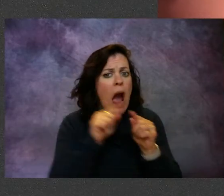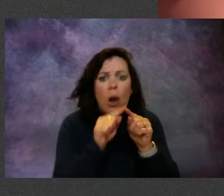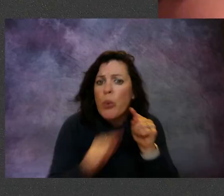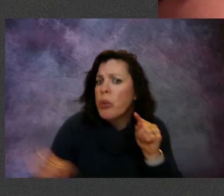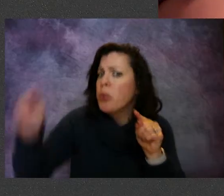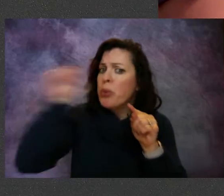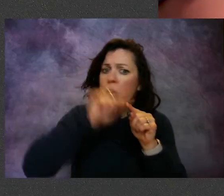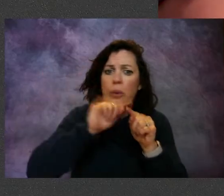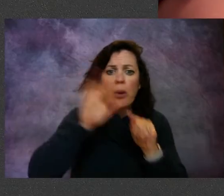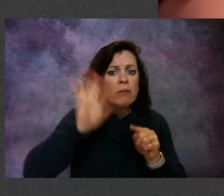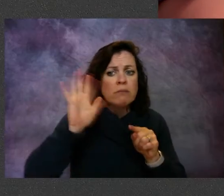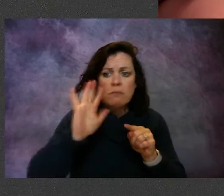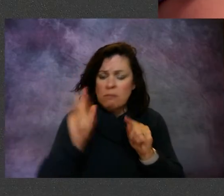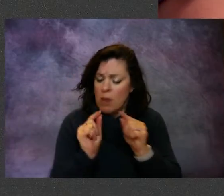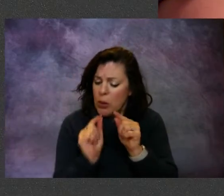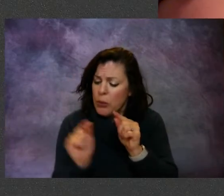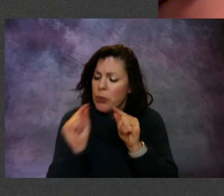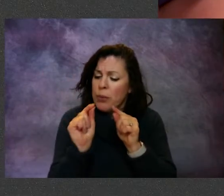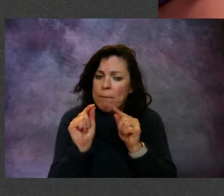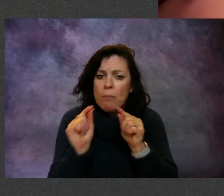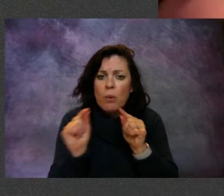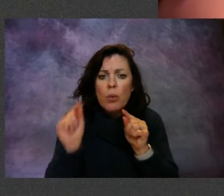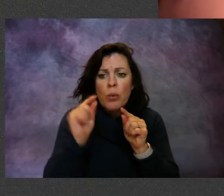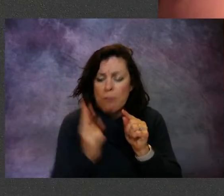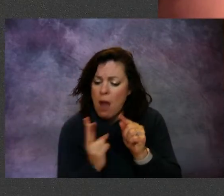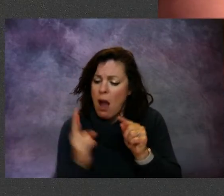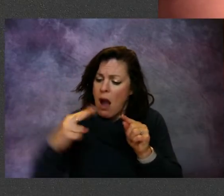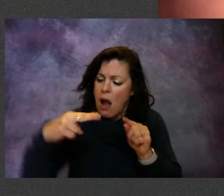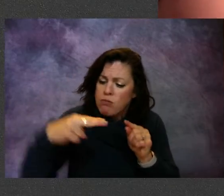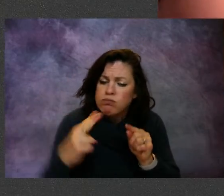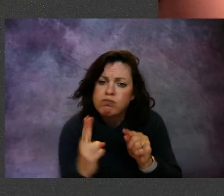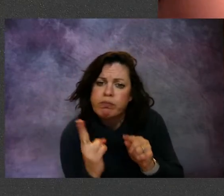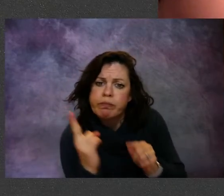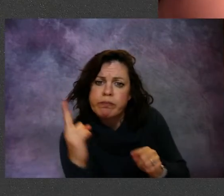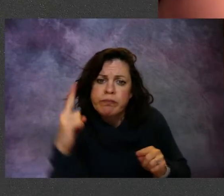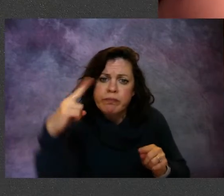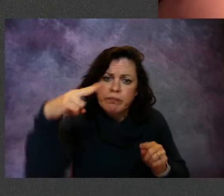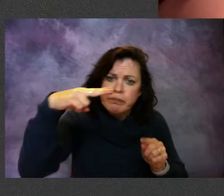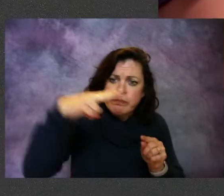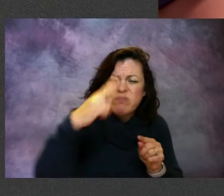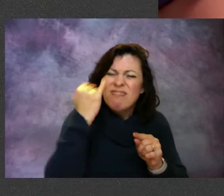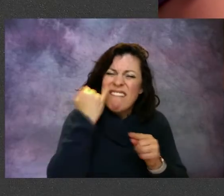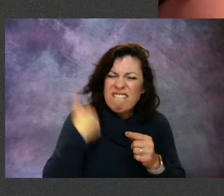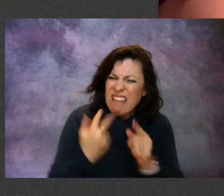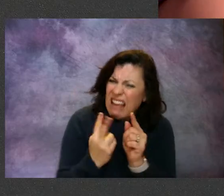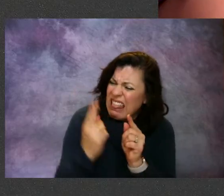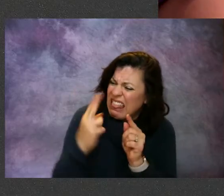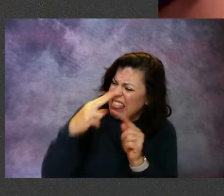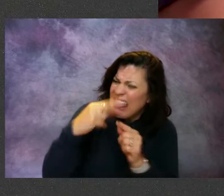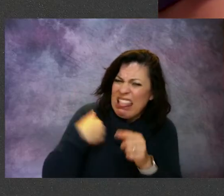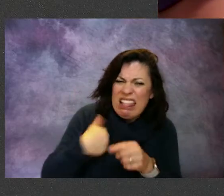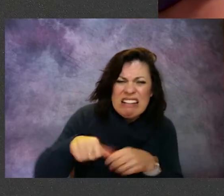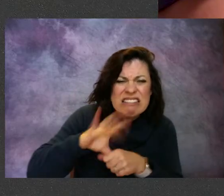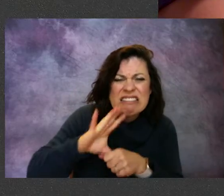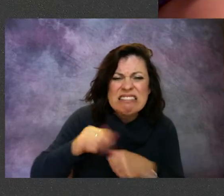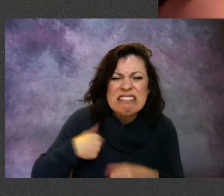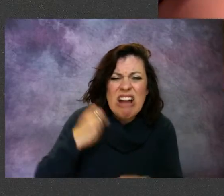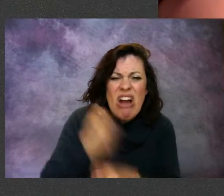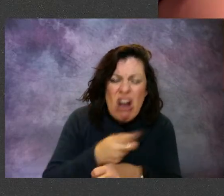find an adult or a friend that can help you to cut out your cloud. So, I'm gonna finish cutting out my cloud here